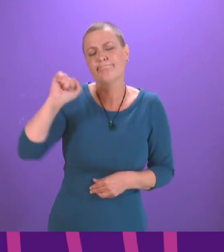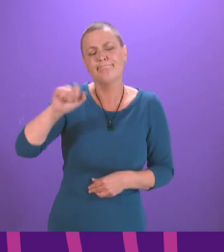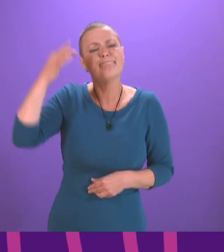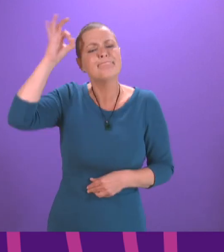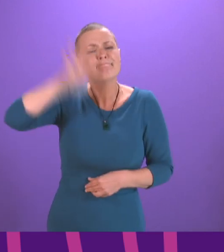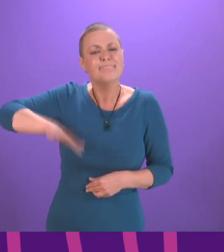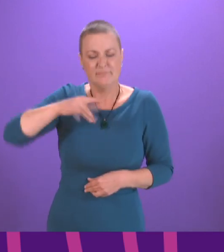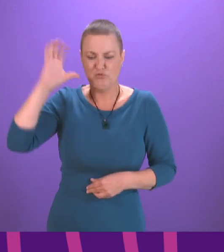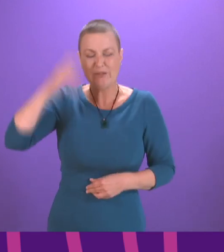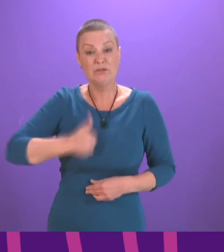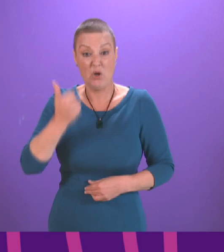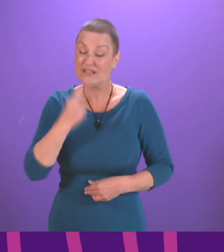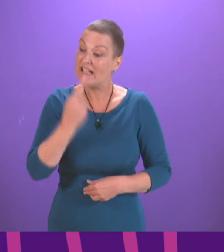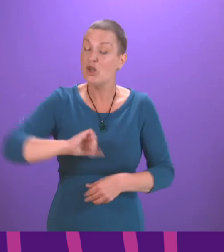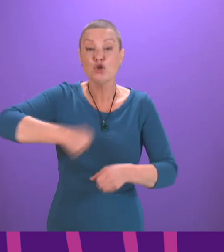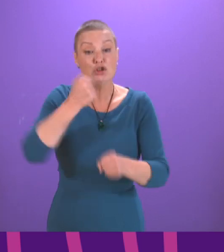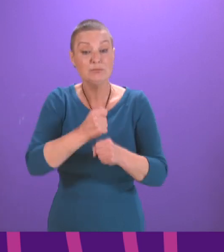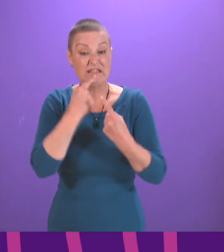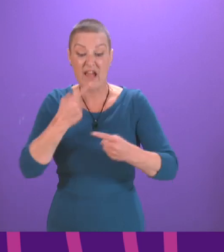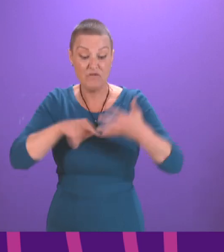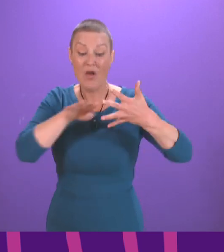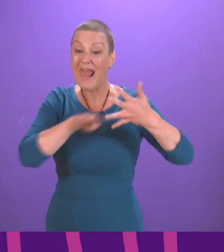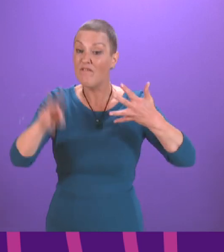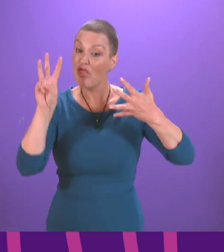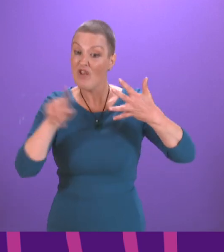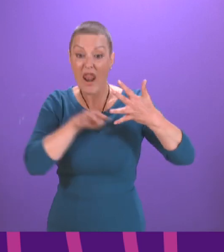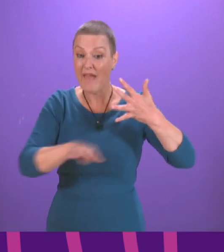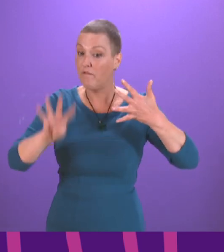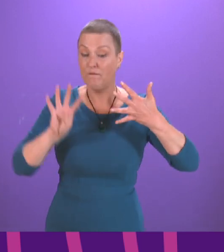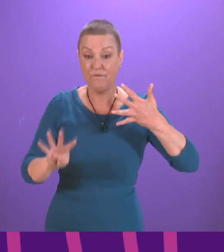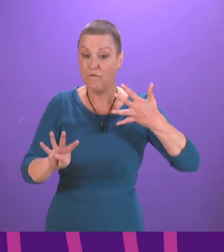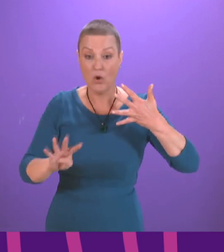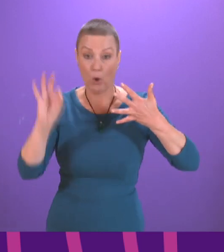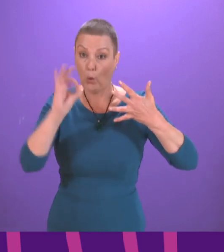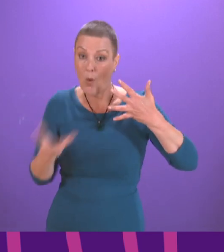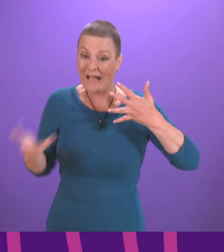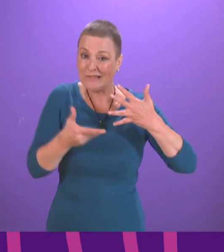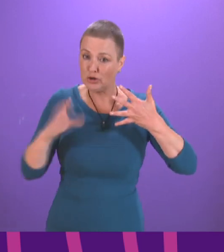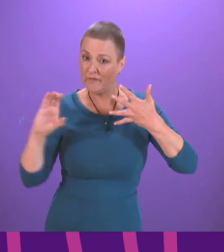“the Scottish Government are saying that whether you are in level 3 or 4, there is no additional funding.”